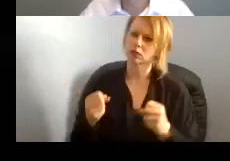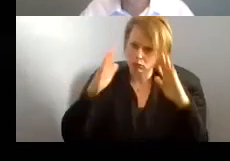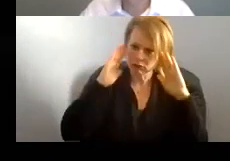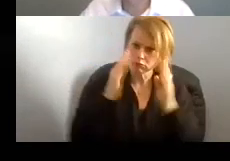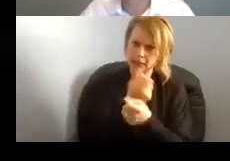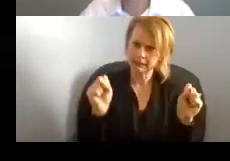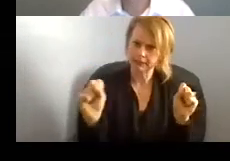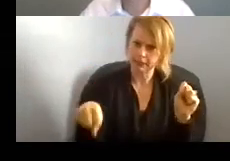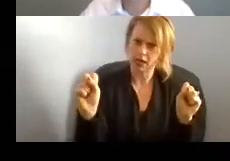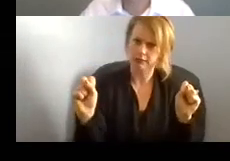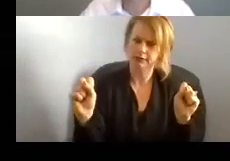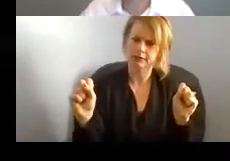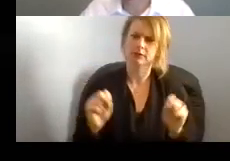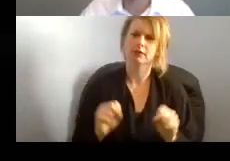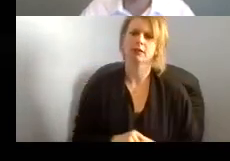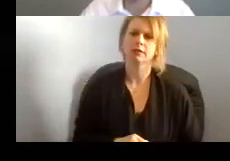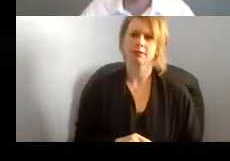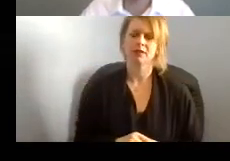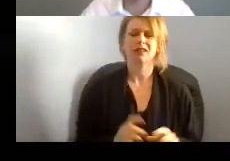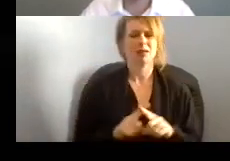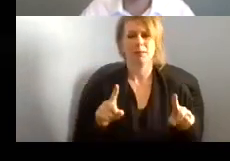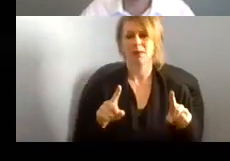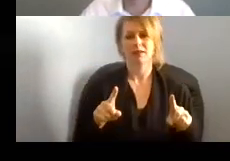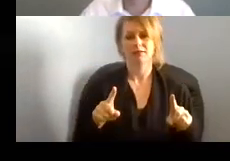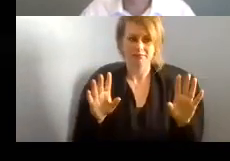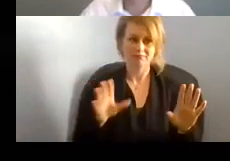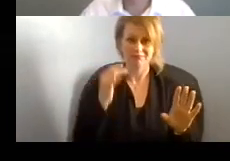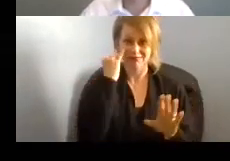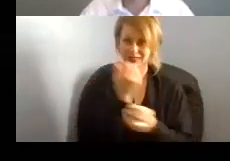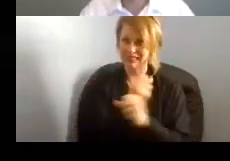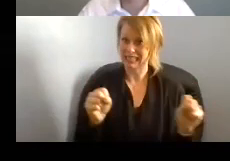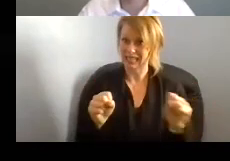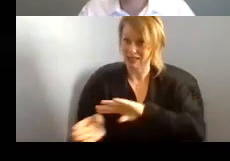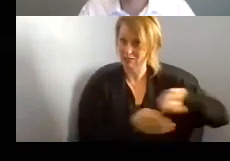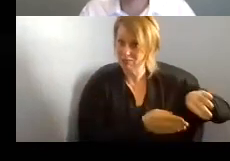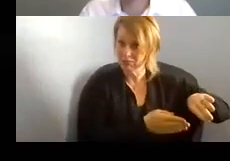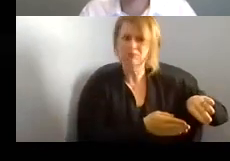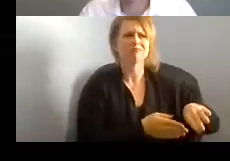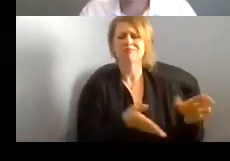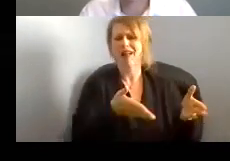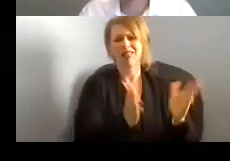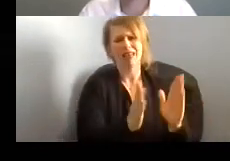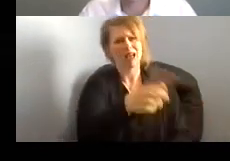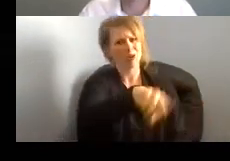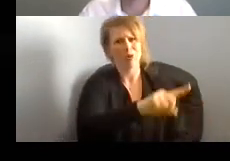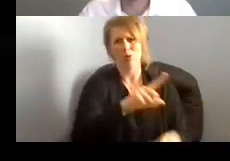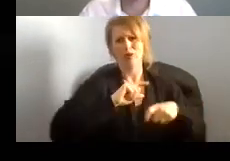but short of that, I would allow them to have their grief. Now, some people are also worried that they’re going to say or do the wrong